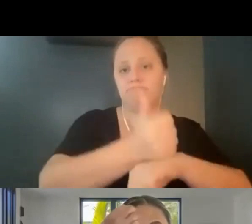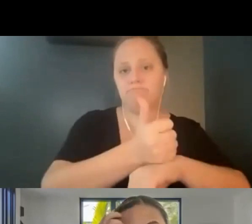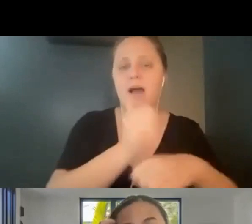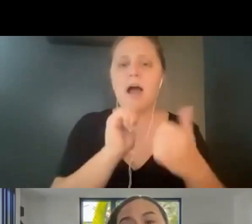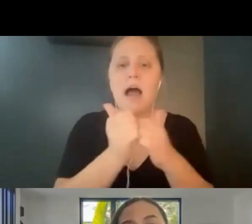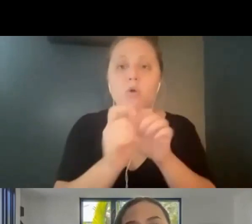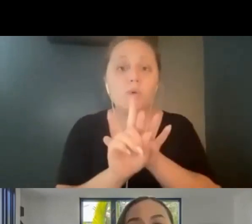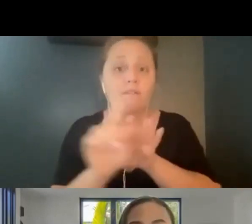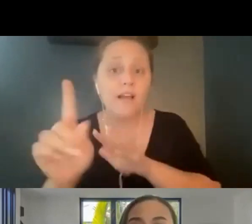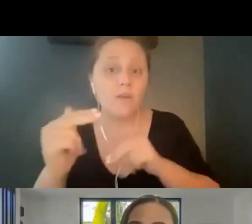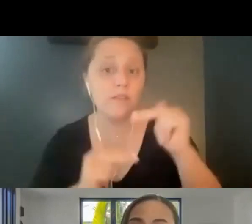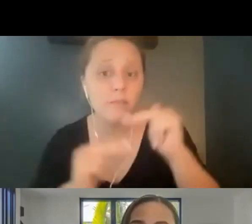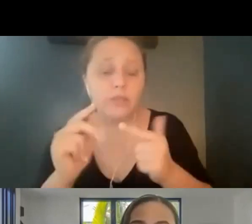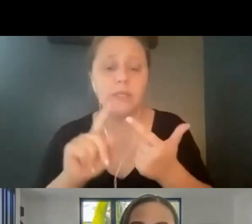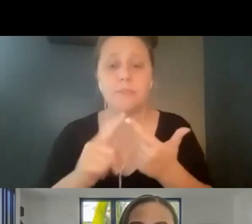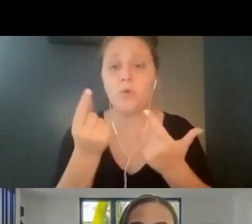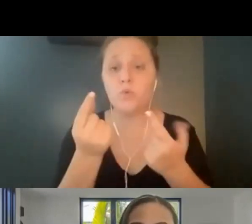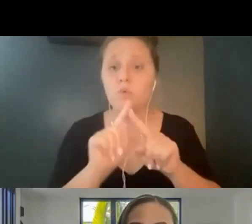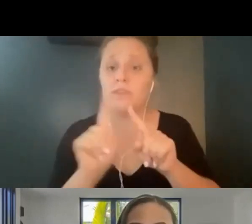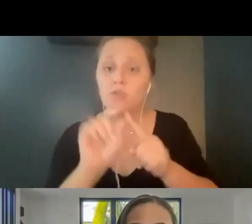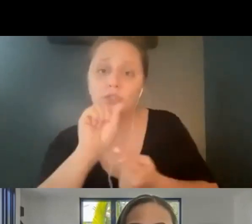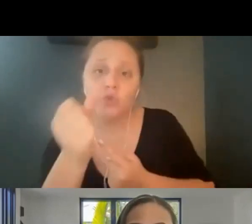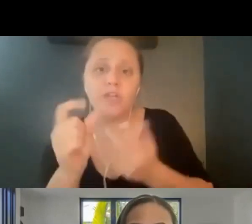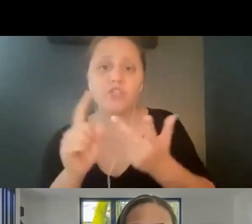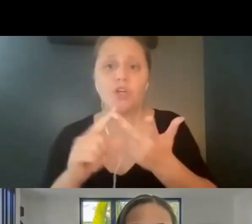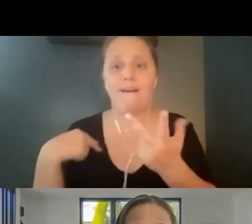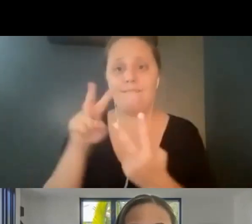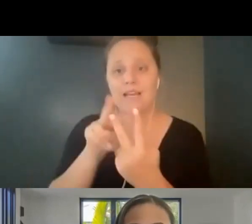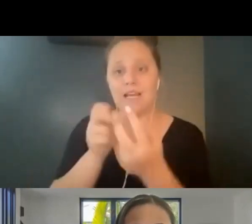to do in certain situations and having buddies and all those kinds of things, so